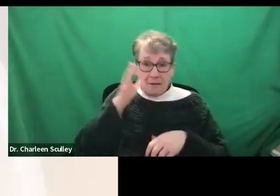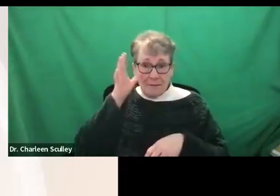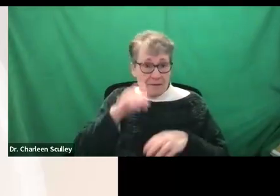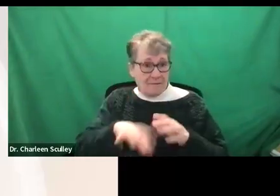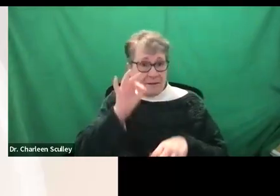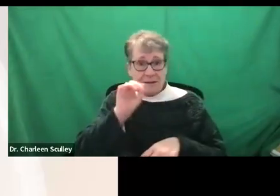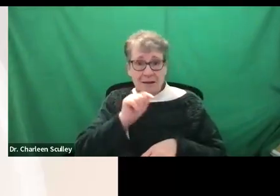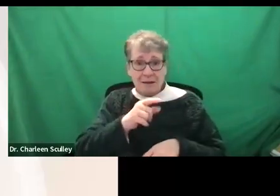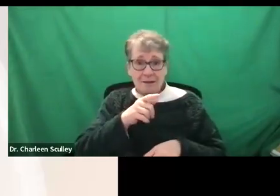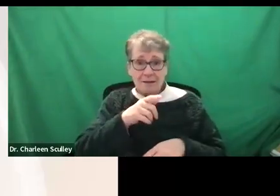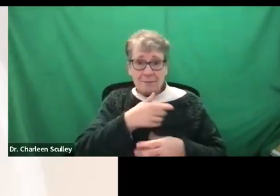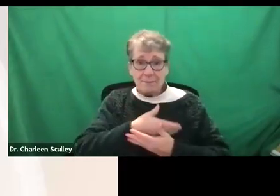and the emotional disconnect.